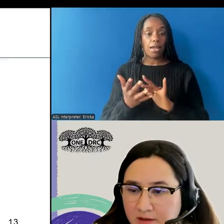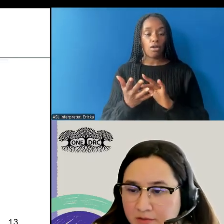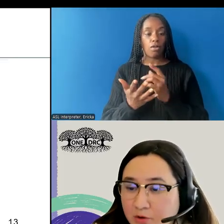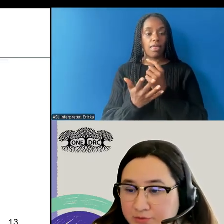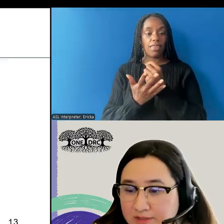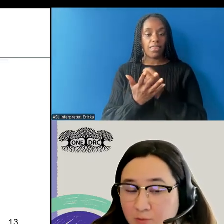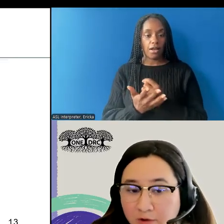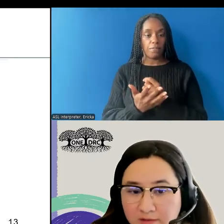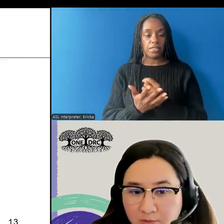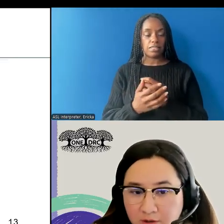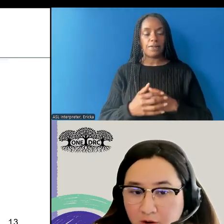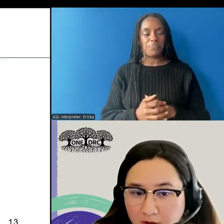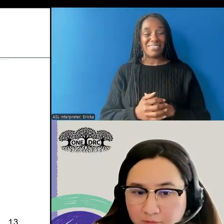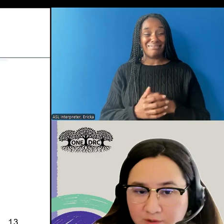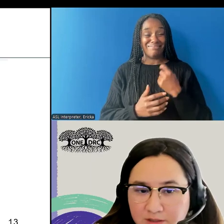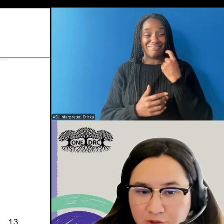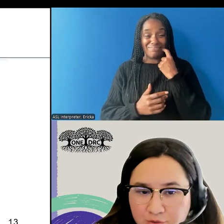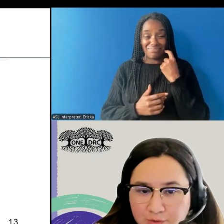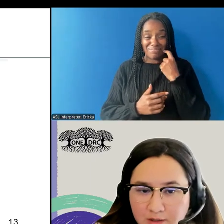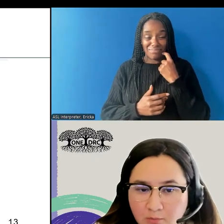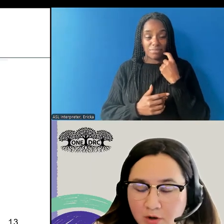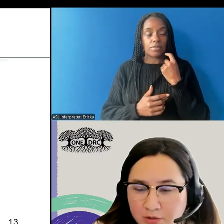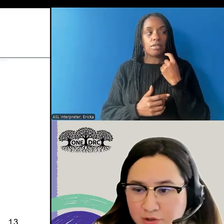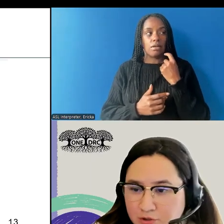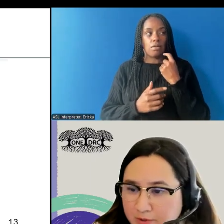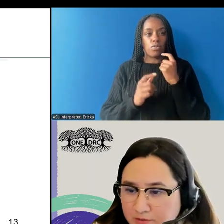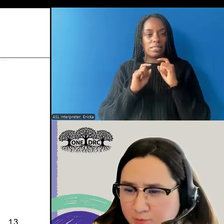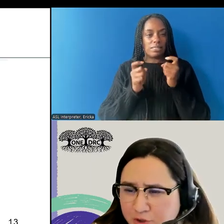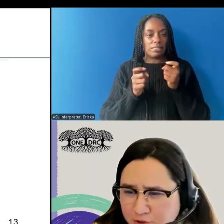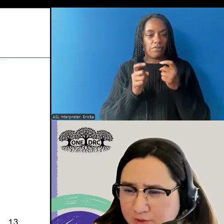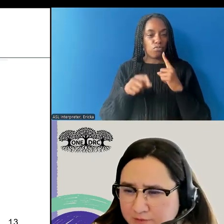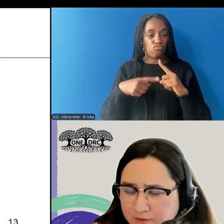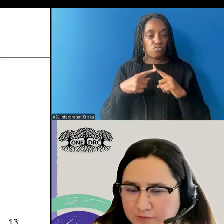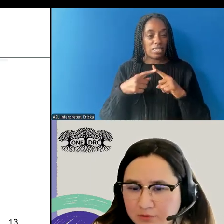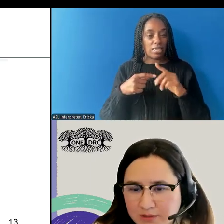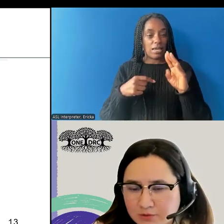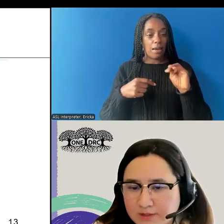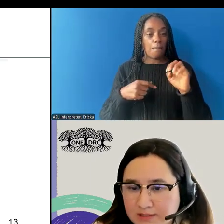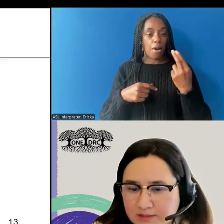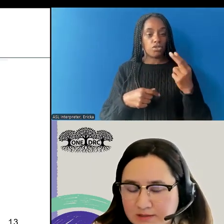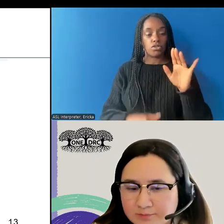The most recent one that we know of was issued in March 20th to March 25th, 2026.